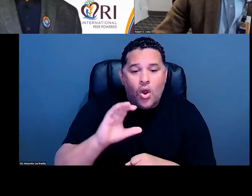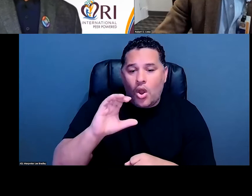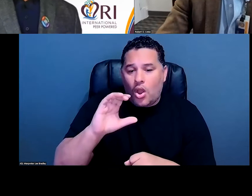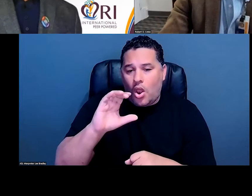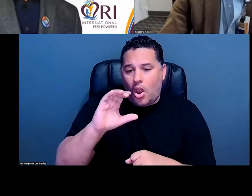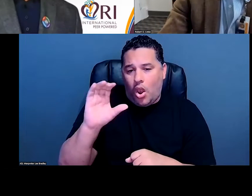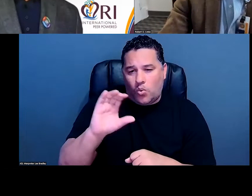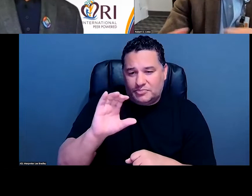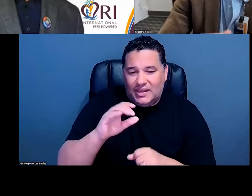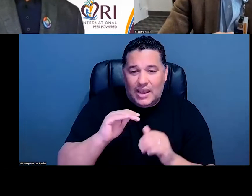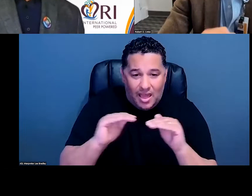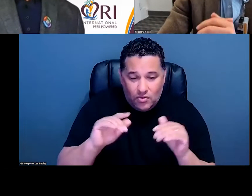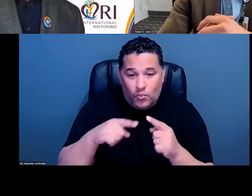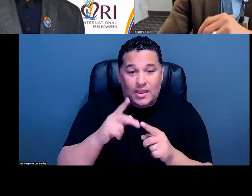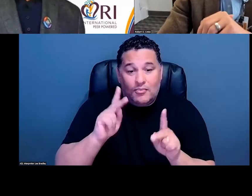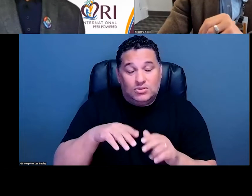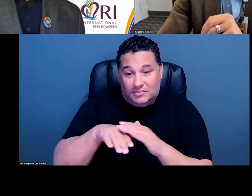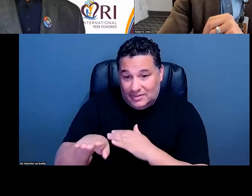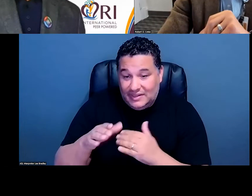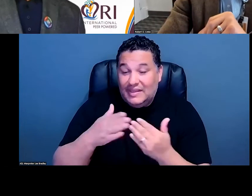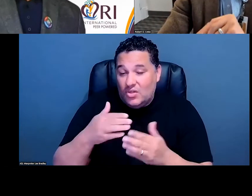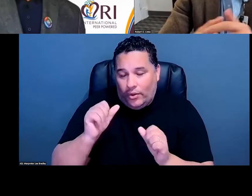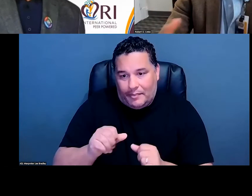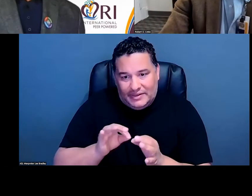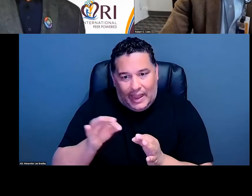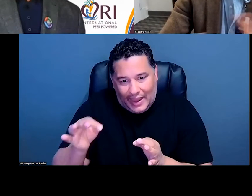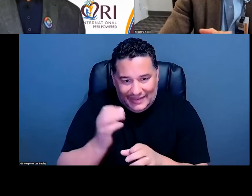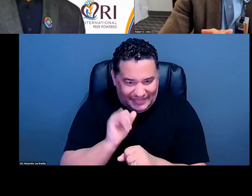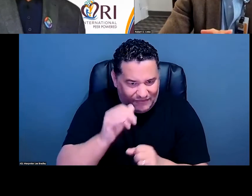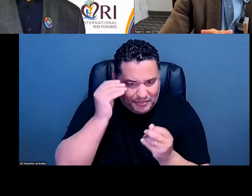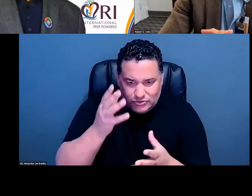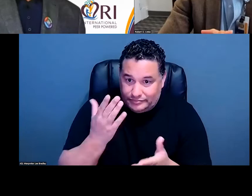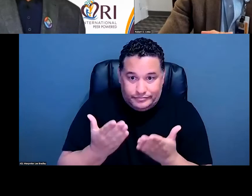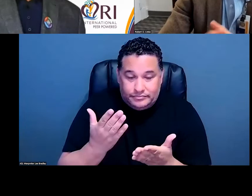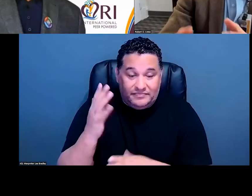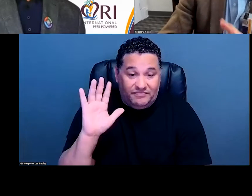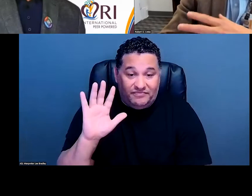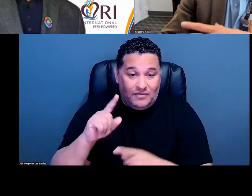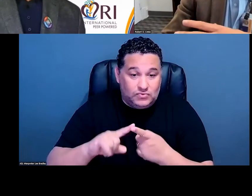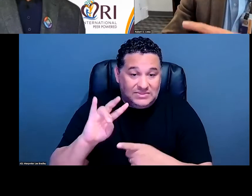, IF YOU CAN OBTAIN A CLOZAPIN E LEVEL WHEN SOME ONE COMES IN. ALTHOUGH, THERE CAN BE A DELAY